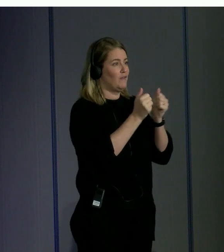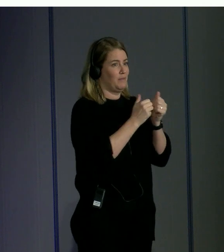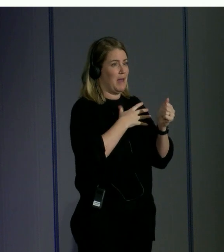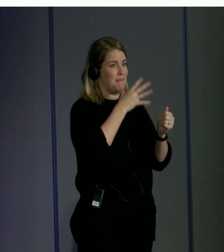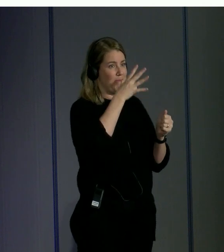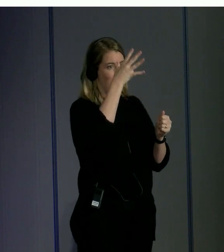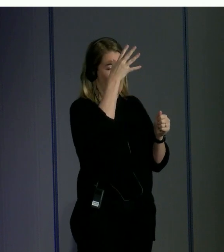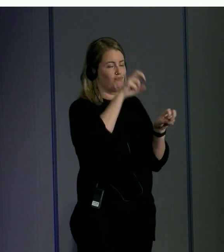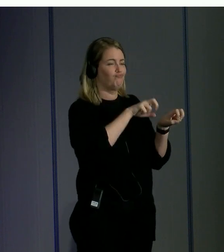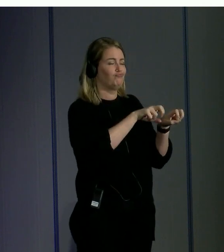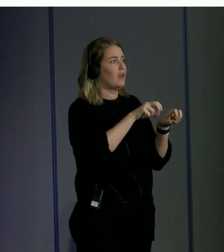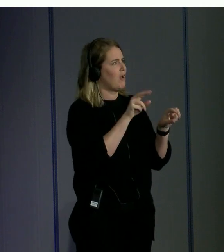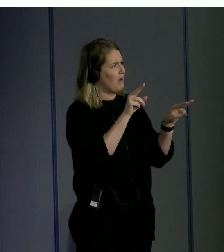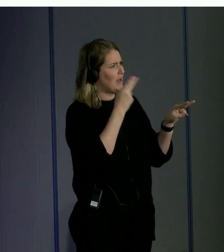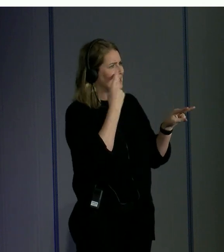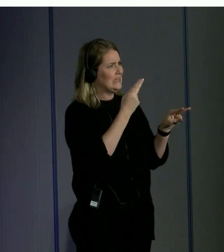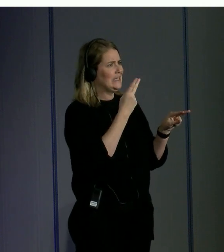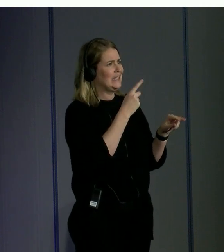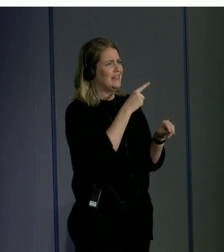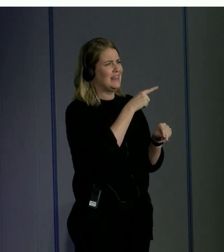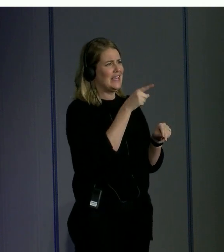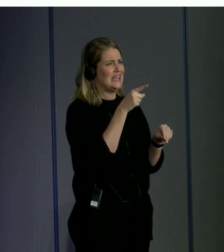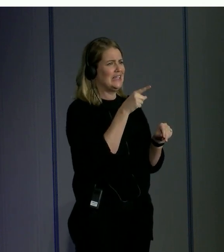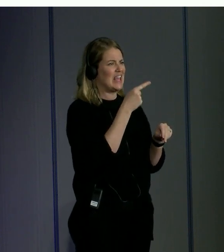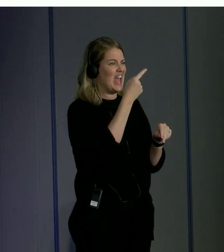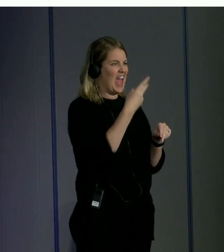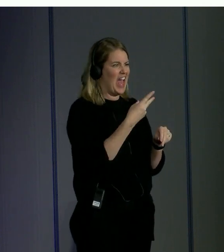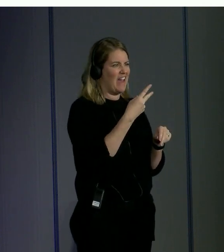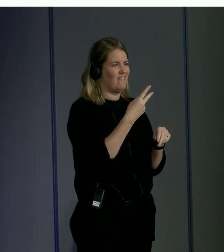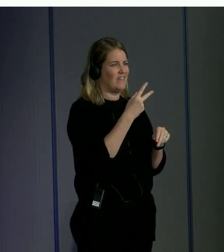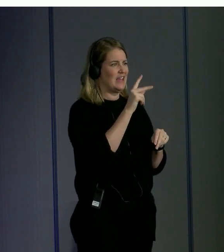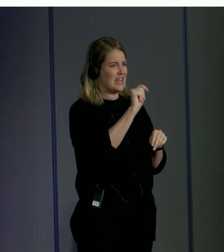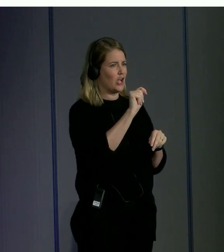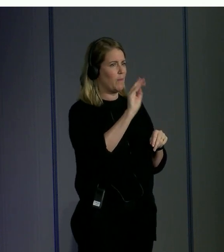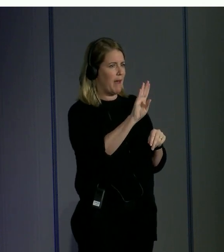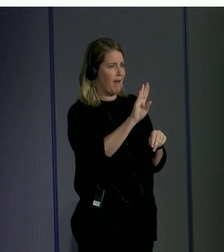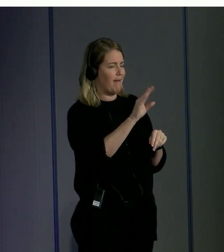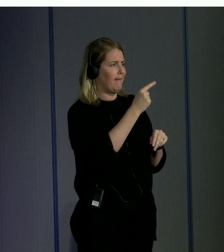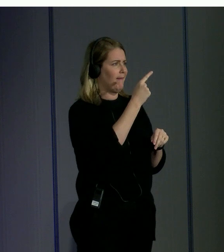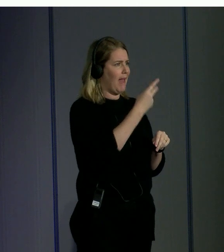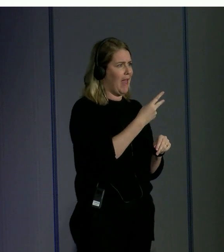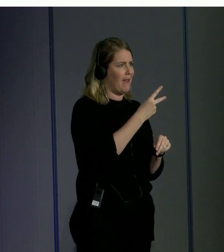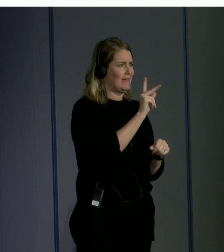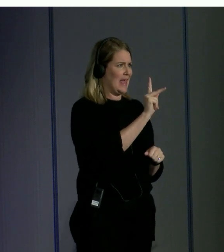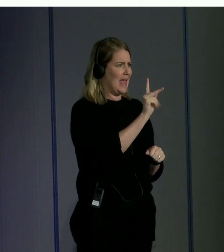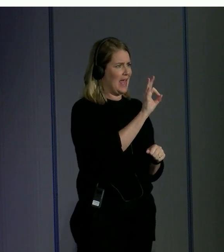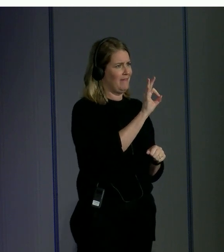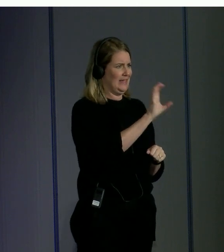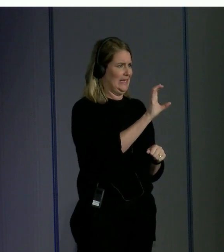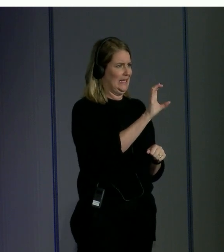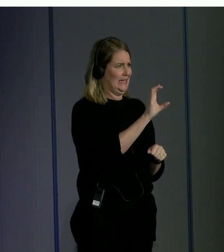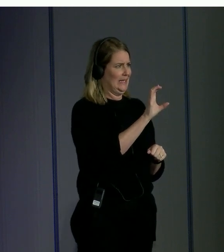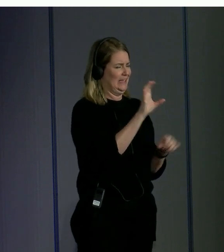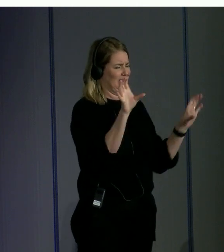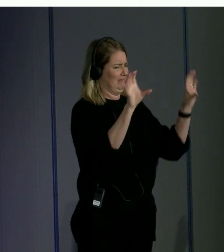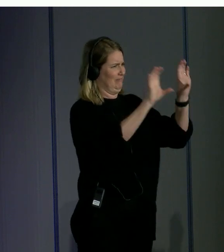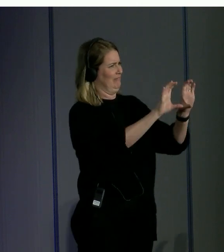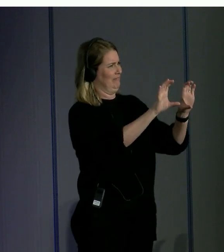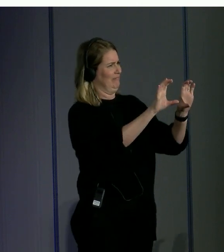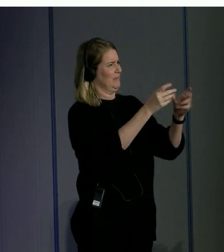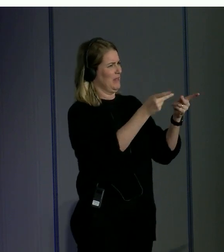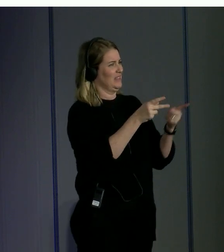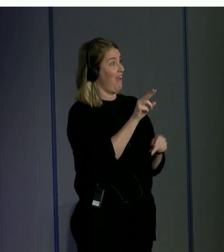And you would run into these half Taco Bell, or half KFC places and that was always exciting